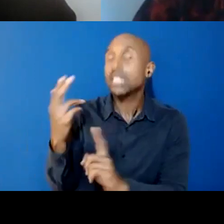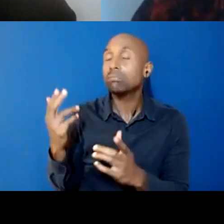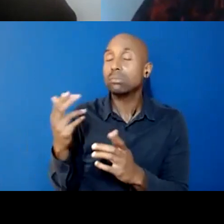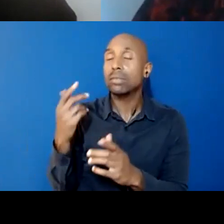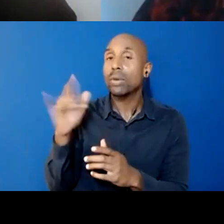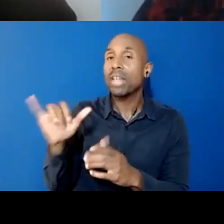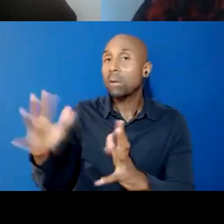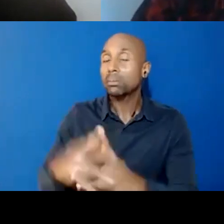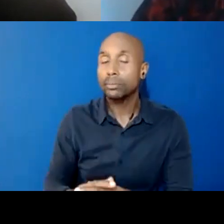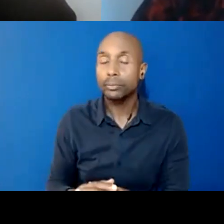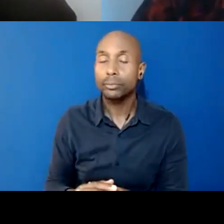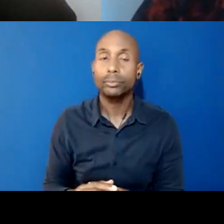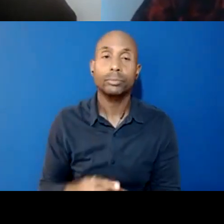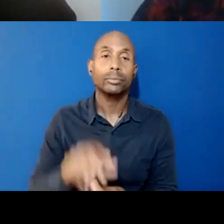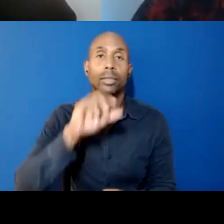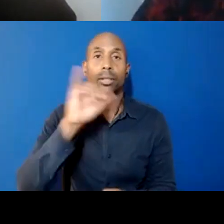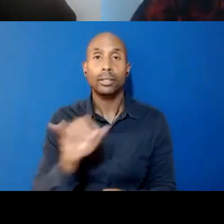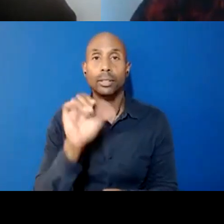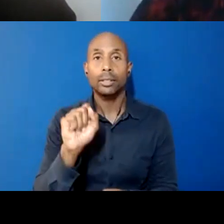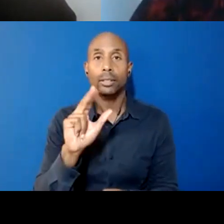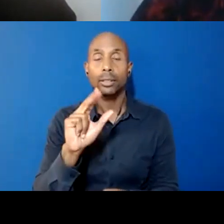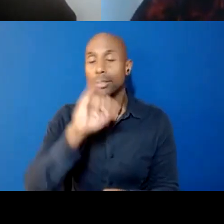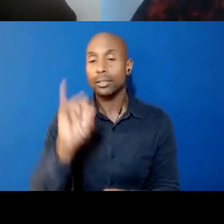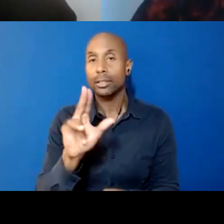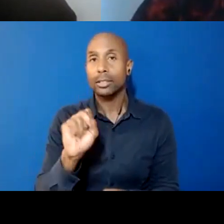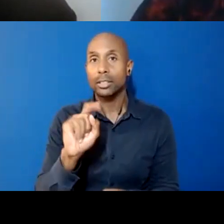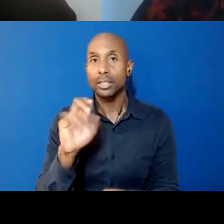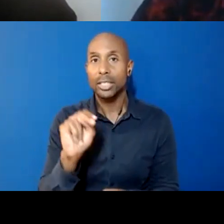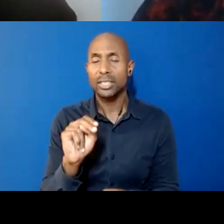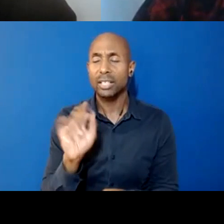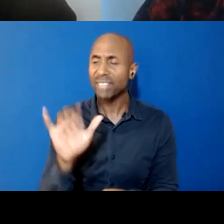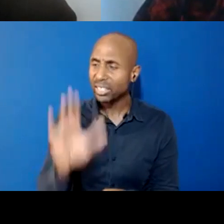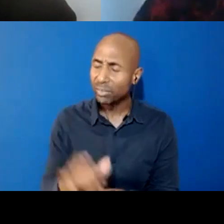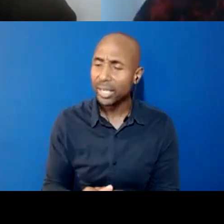That is great. Thank you, Teneisha.